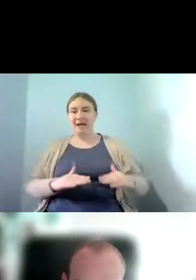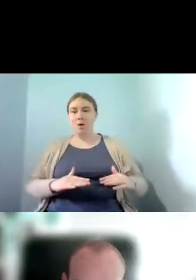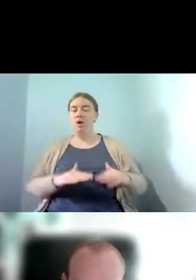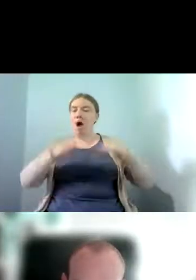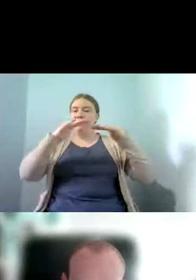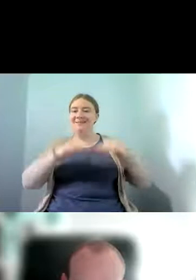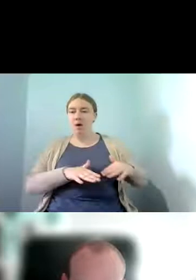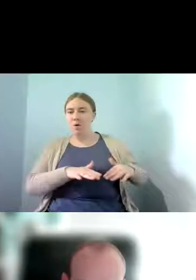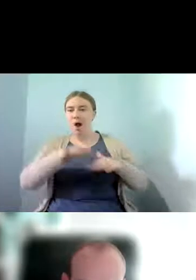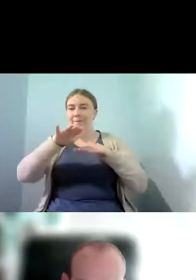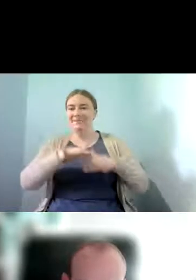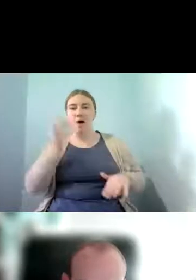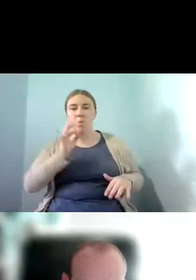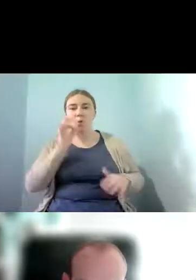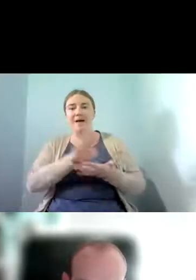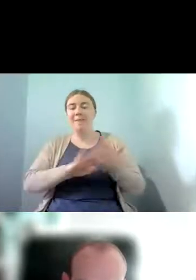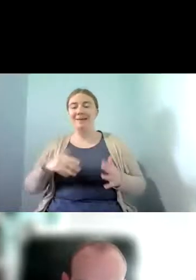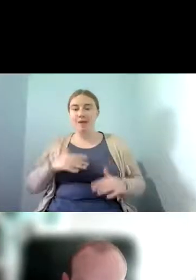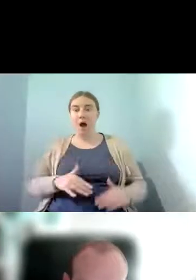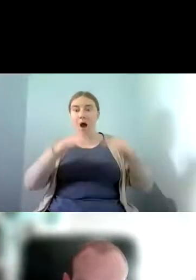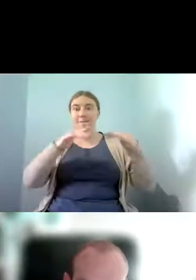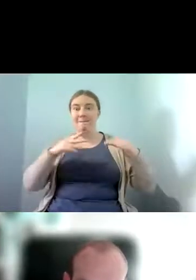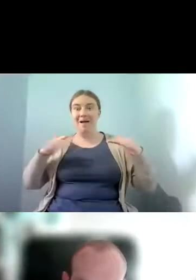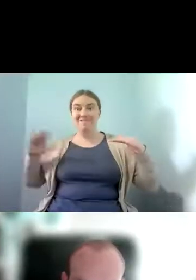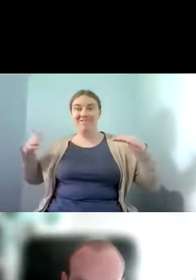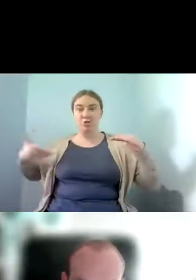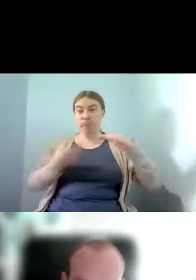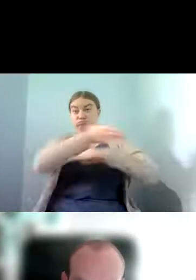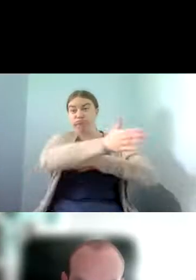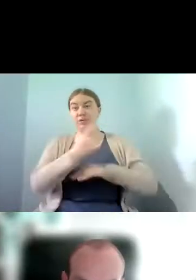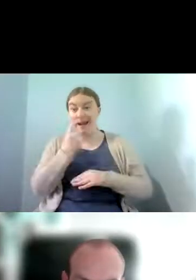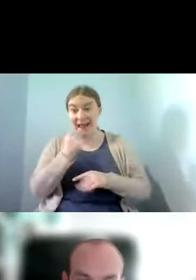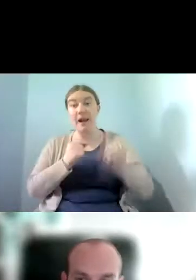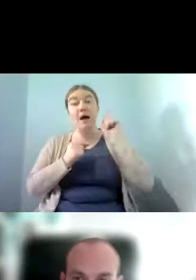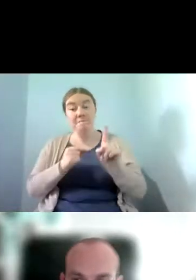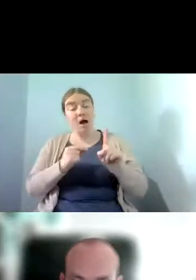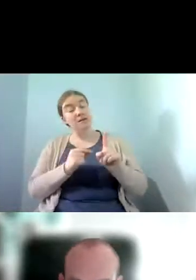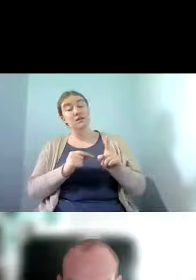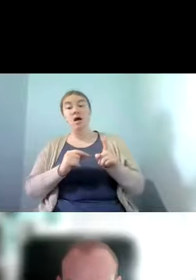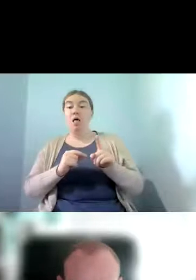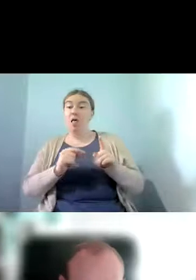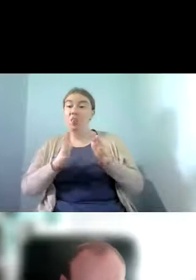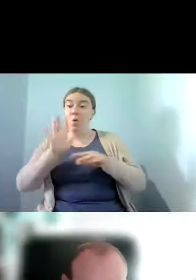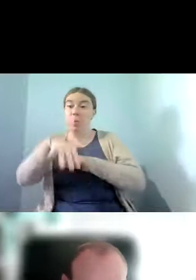our project is therefore focused on fish pass provision at the weirs around worcester